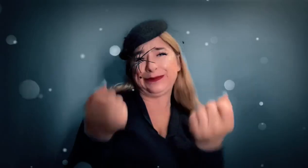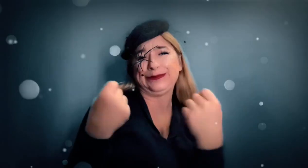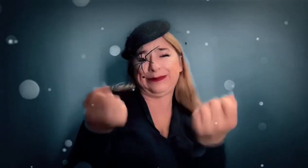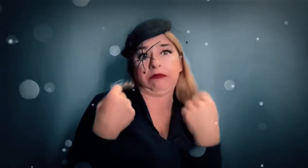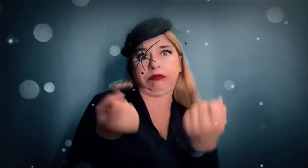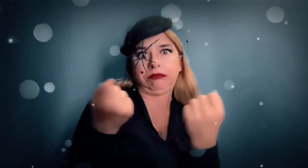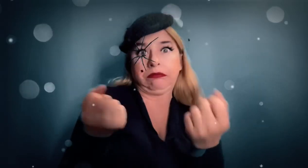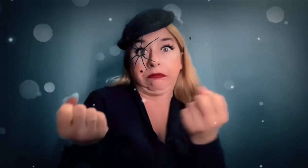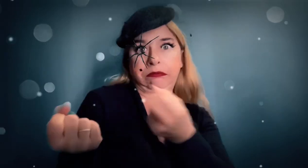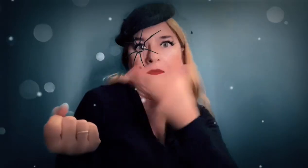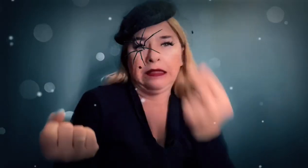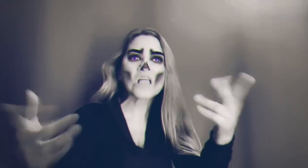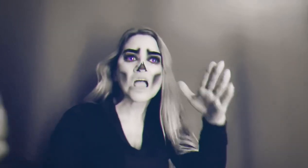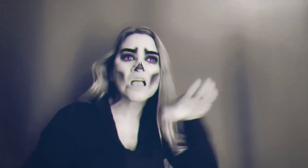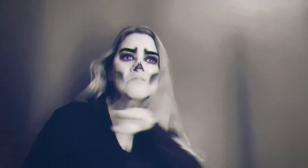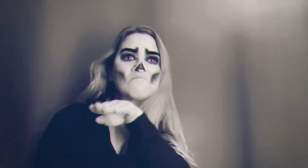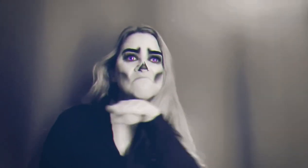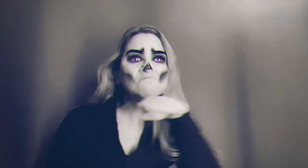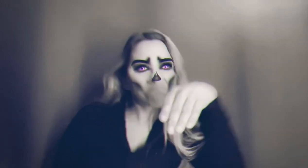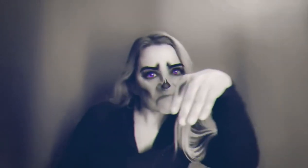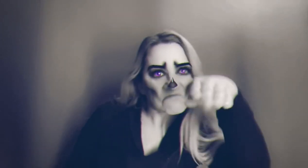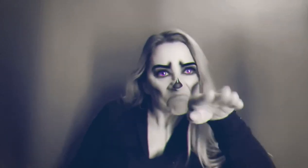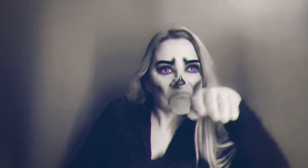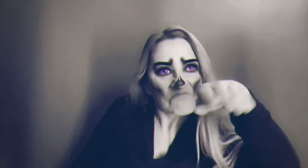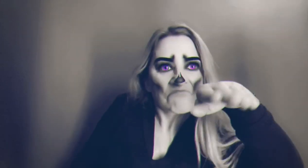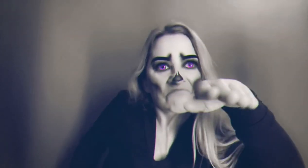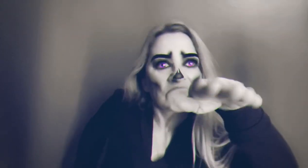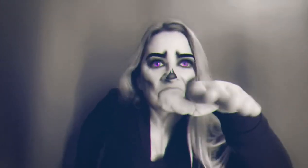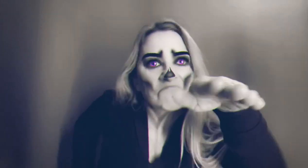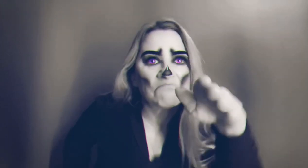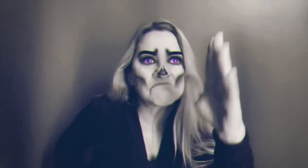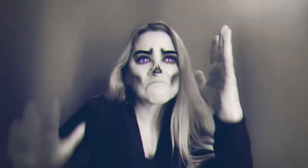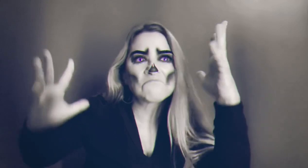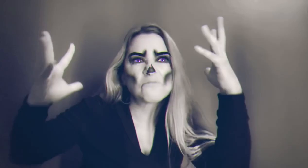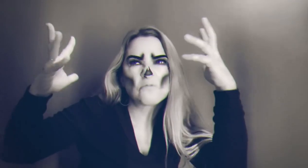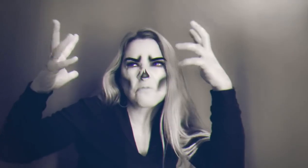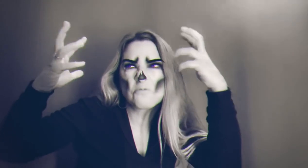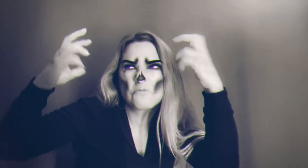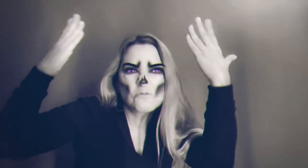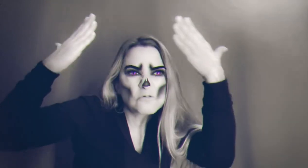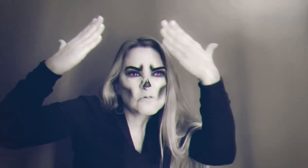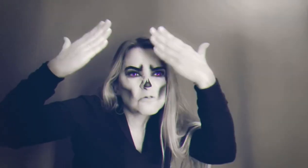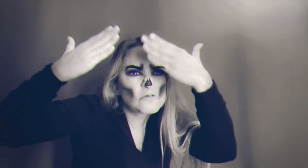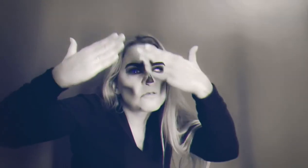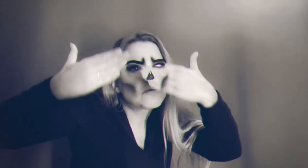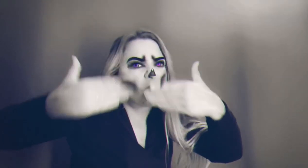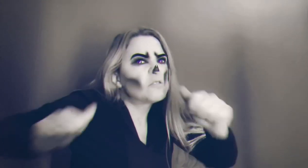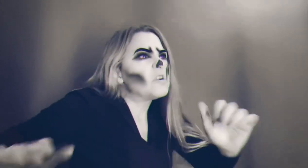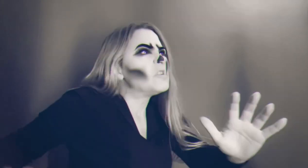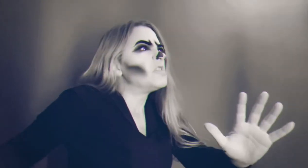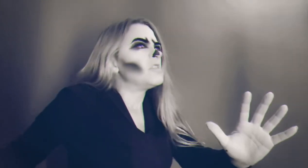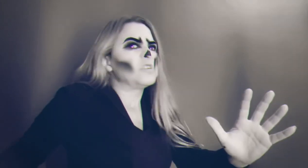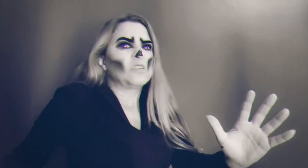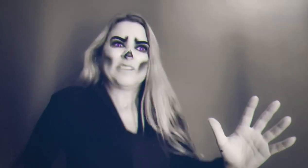Running out of gas. We park at the side of the road. The trees are deformed, and night is falling. We are scared.